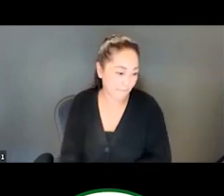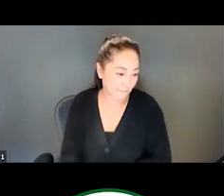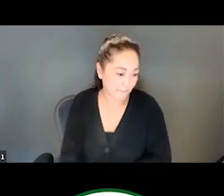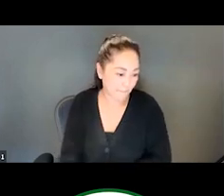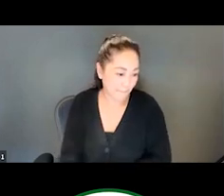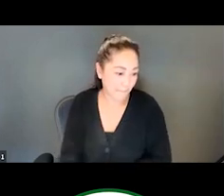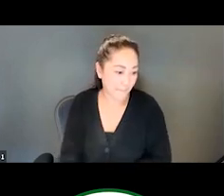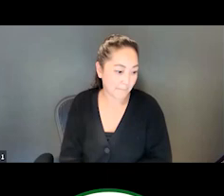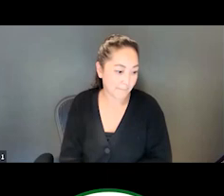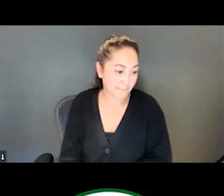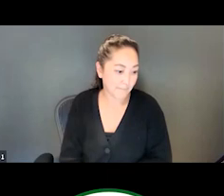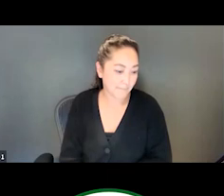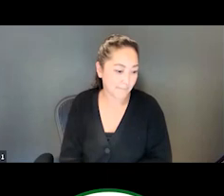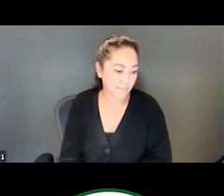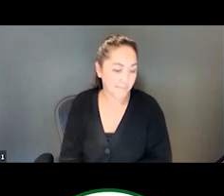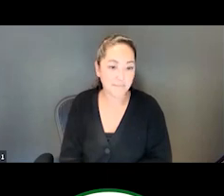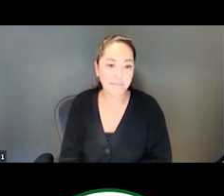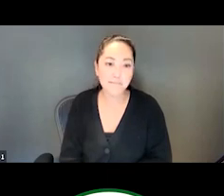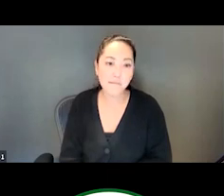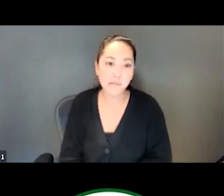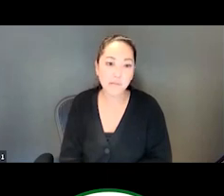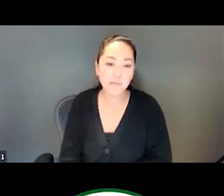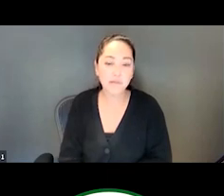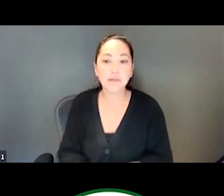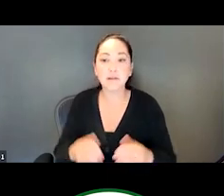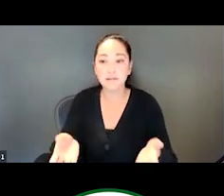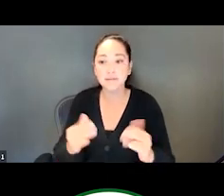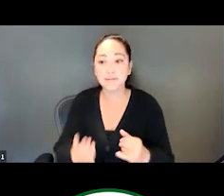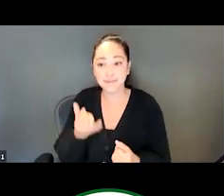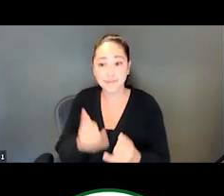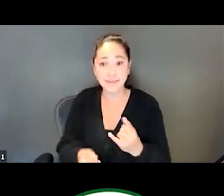and a really important one that we all want to touch on.